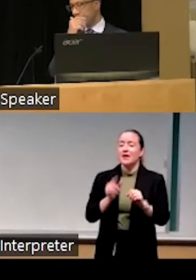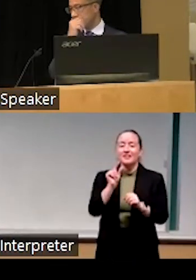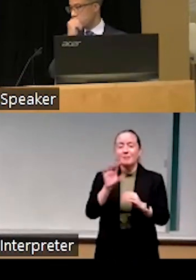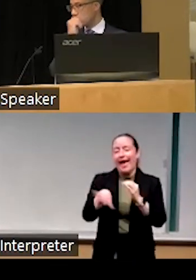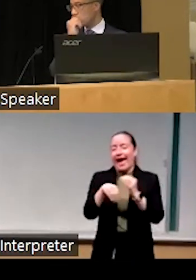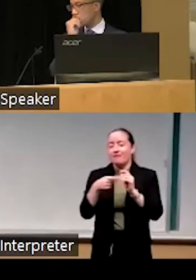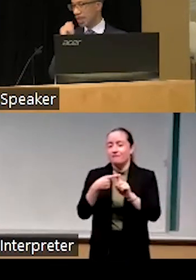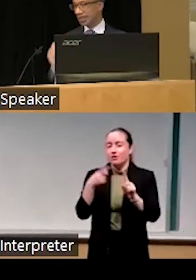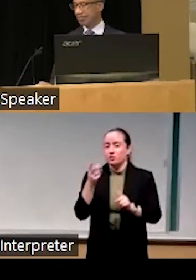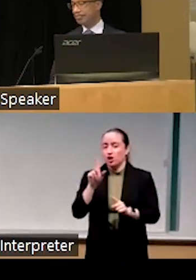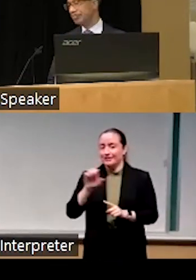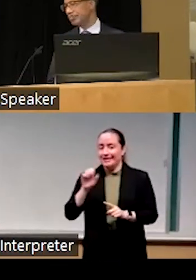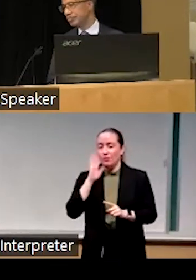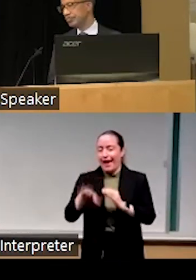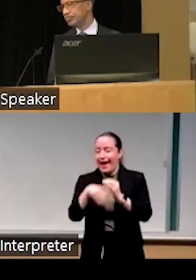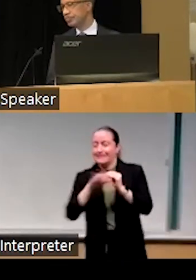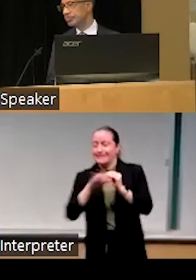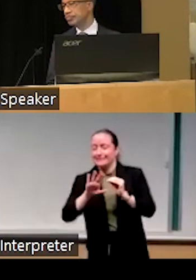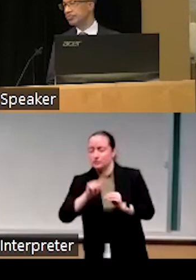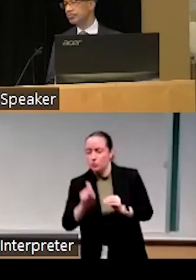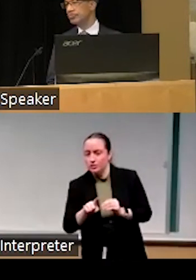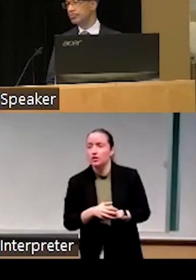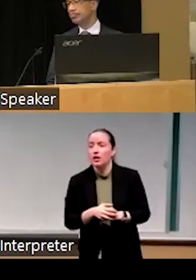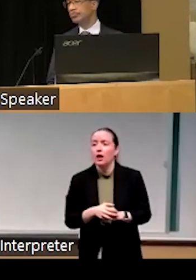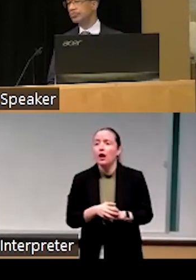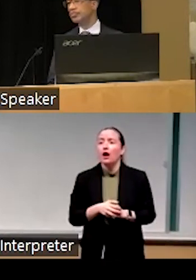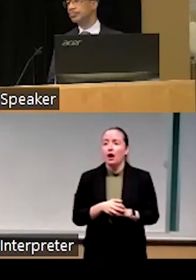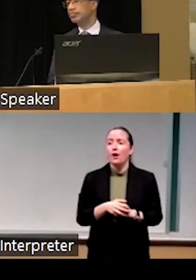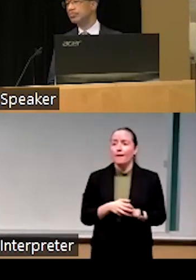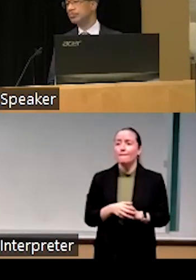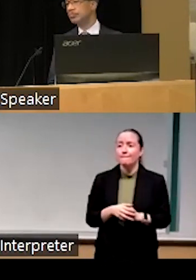just a quick piggyback off of Dr Lee's question I've actually had a sort of like opposite